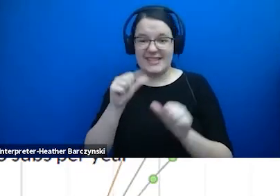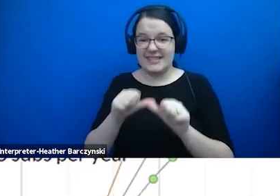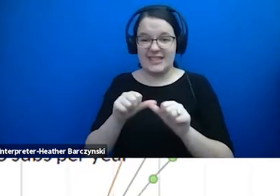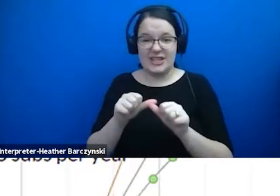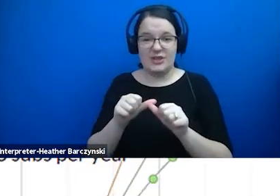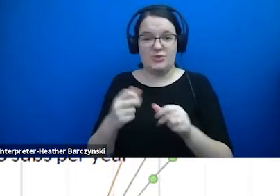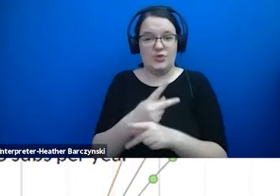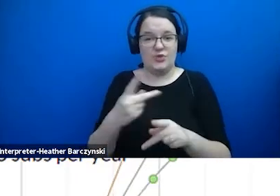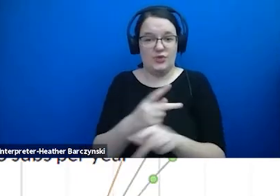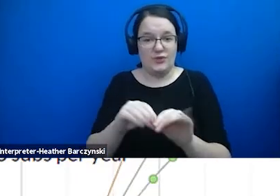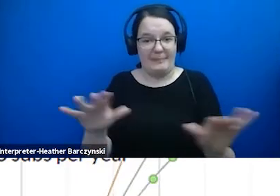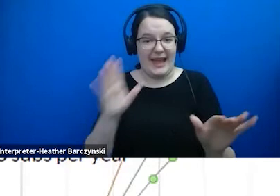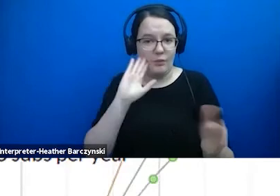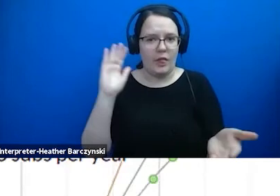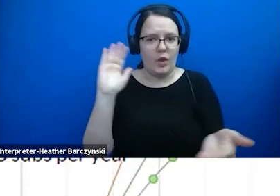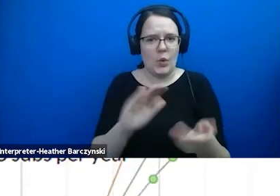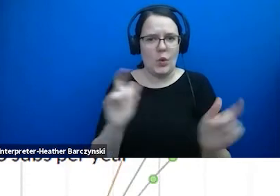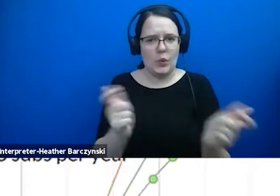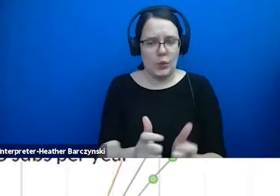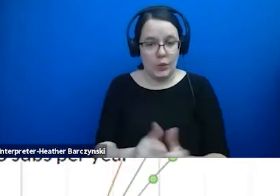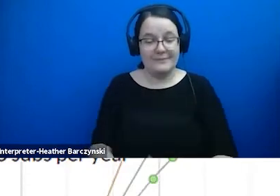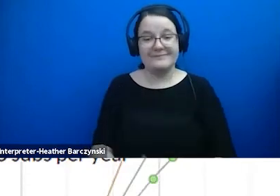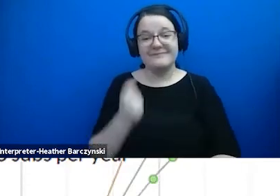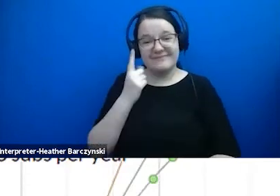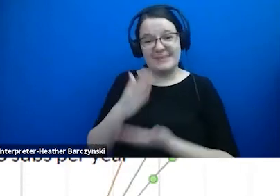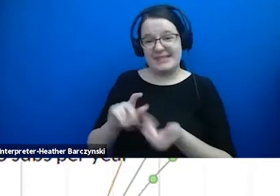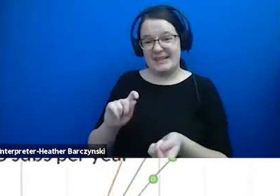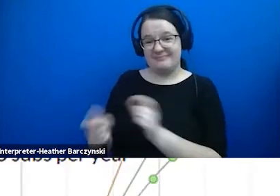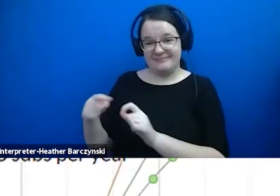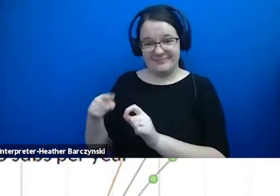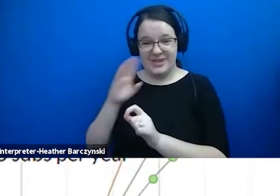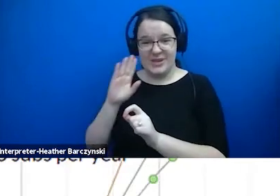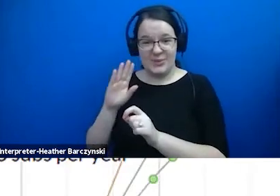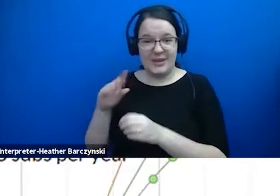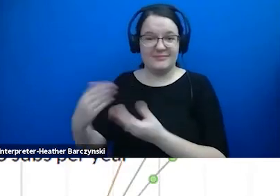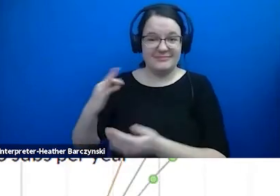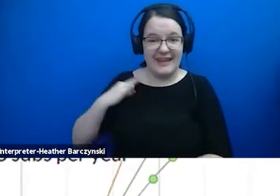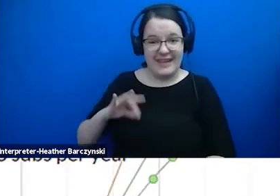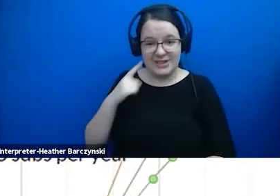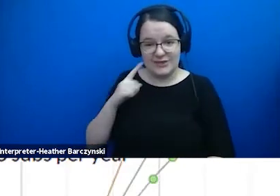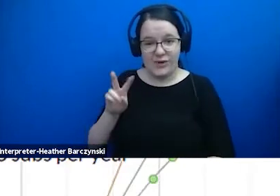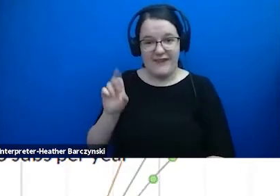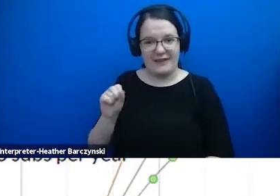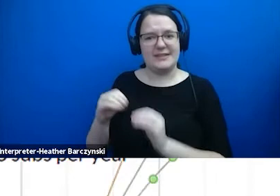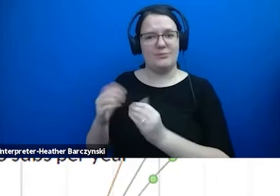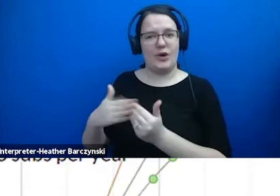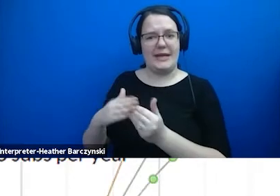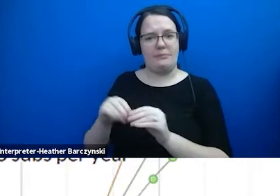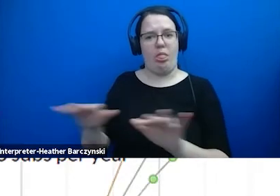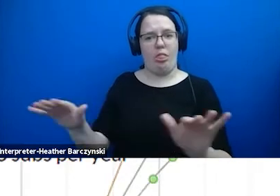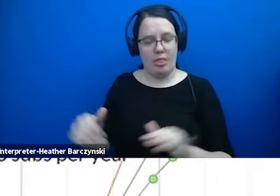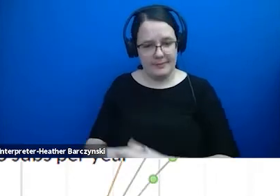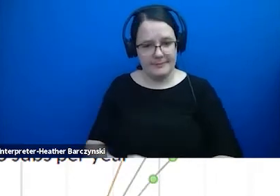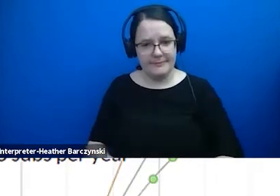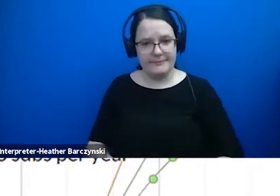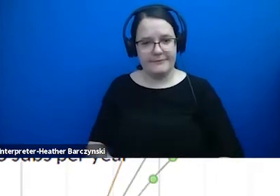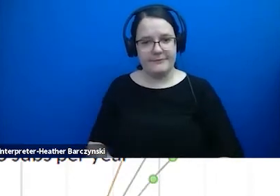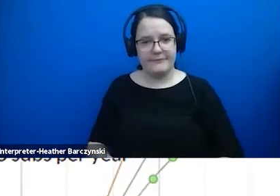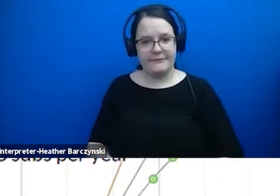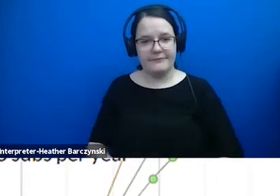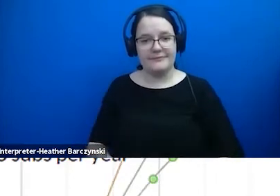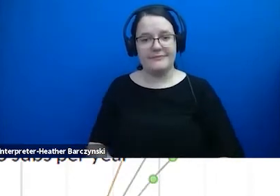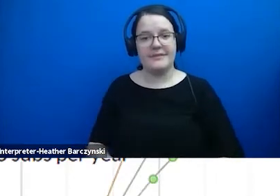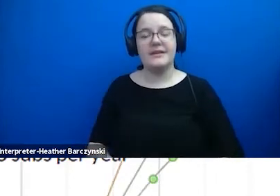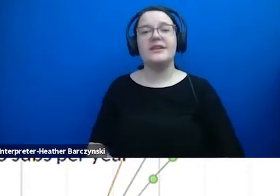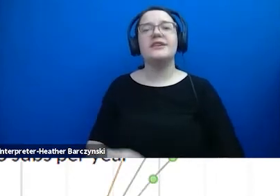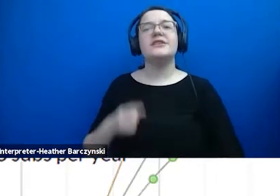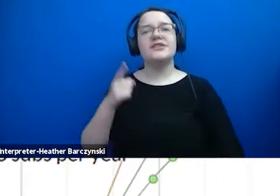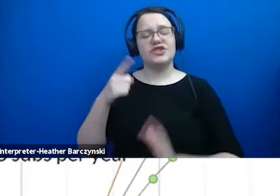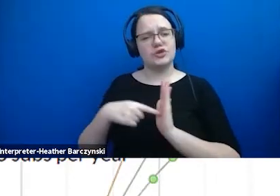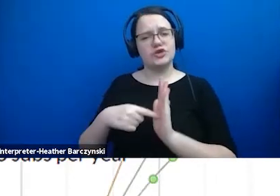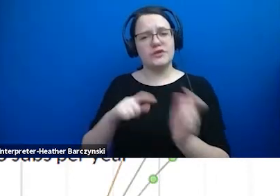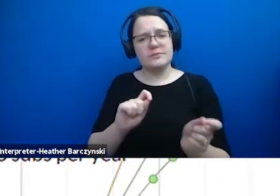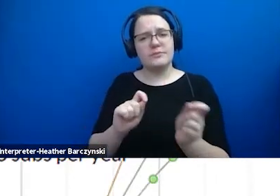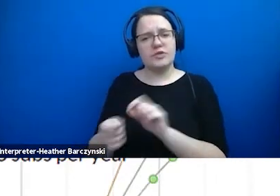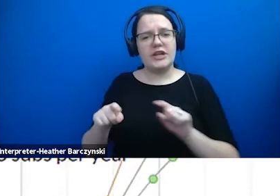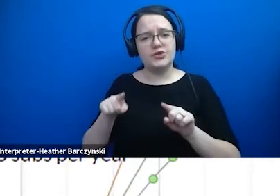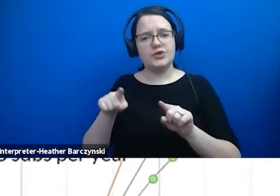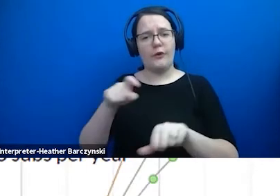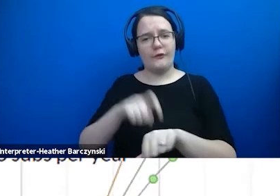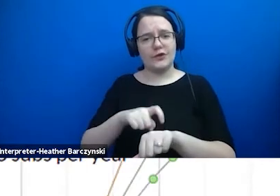and some viruses provide advantage and so this is a shot of the mutations over time very early when